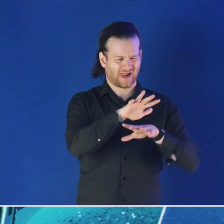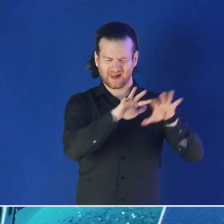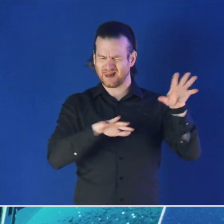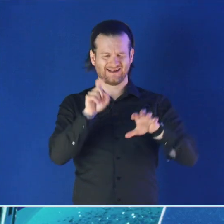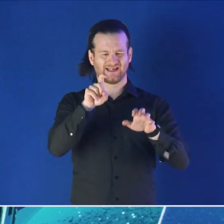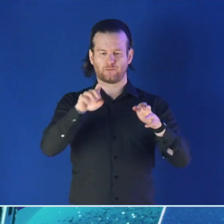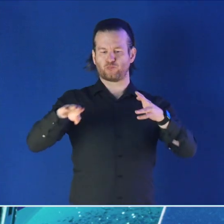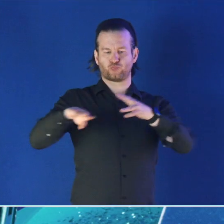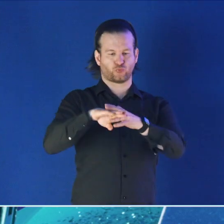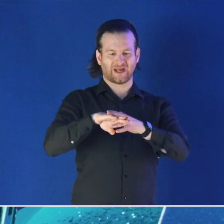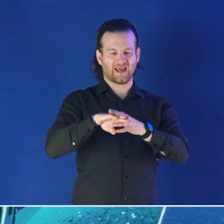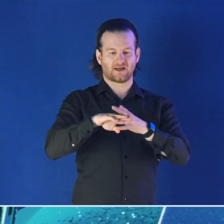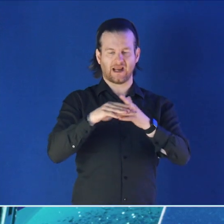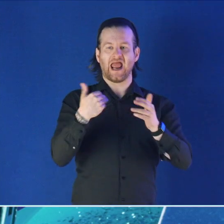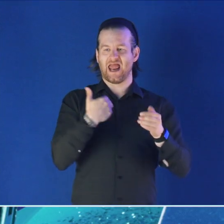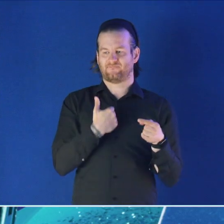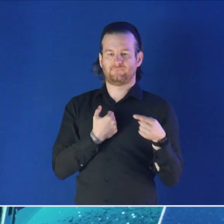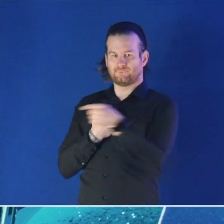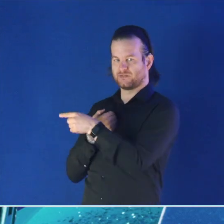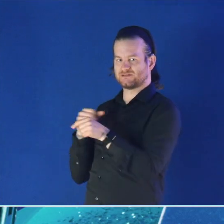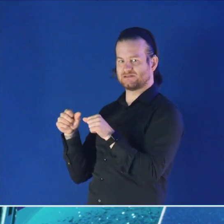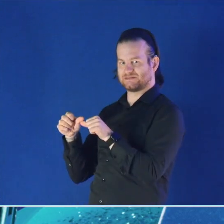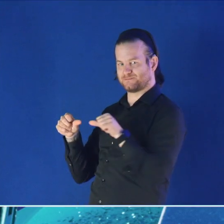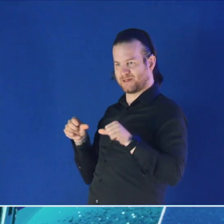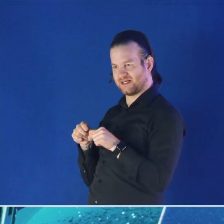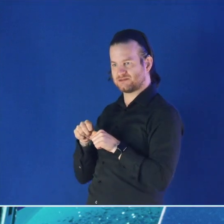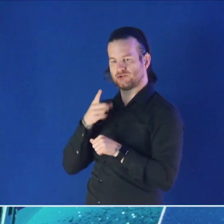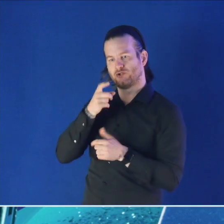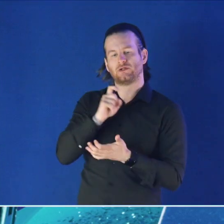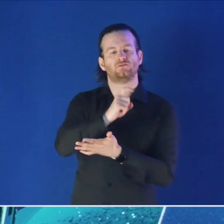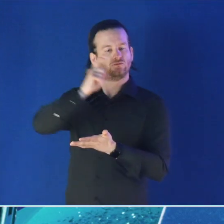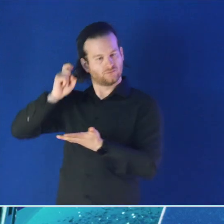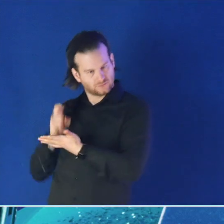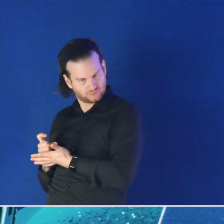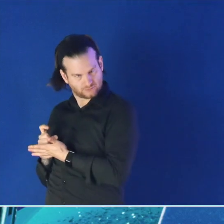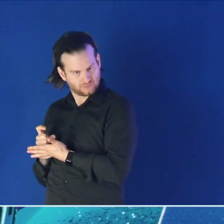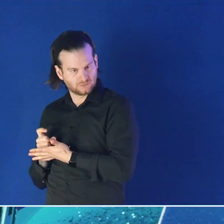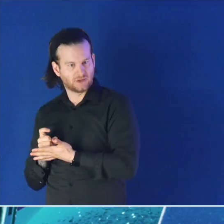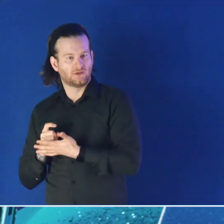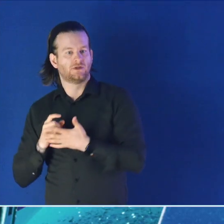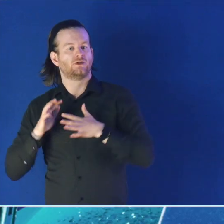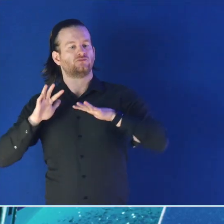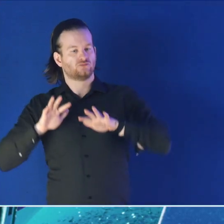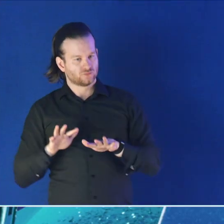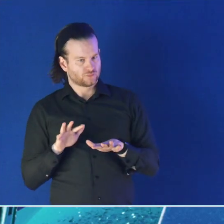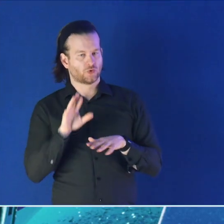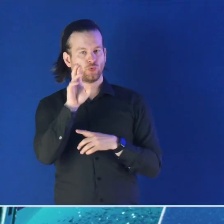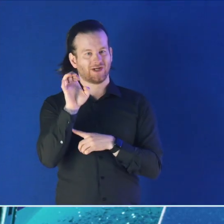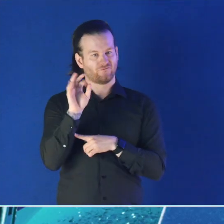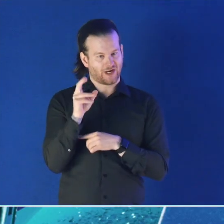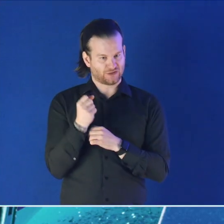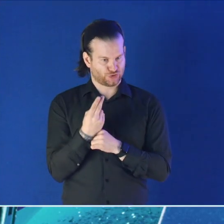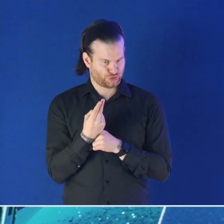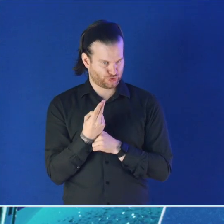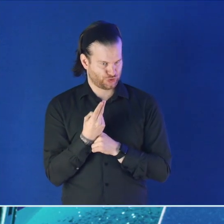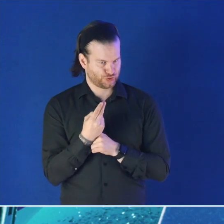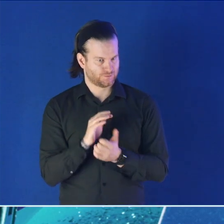to just center yourself is really helpful. And so I always have him in mind when I'm doing my work